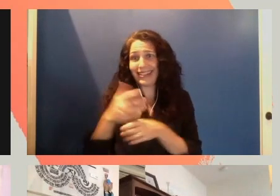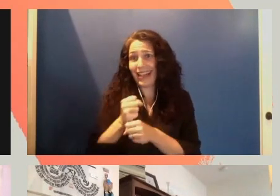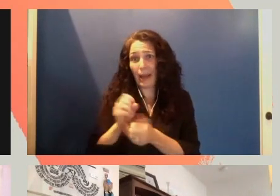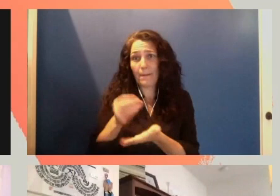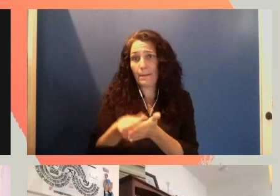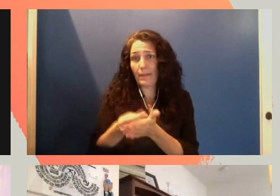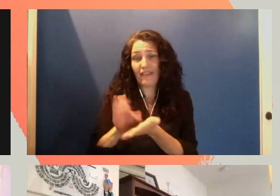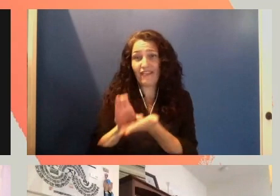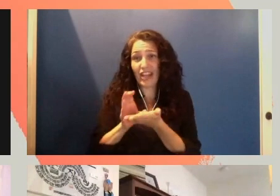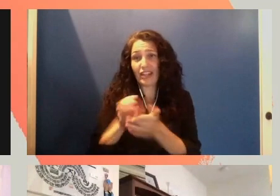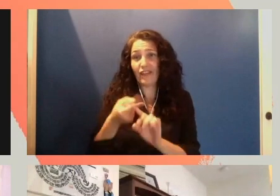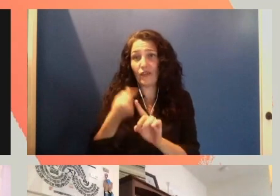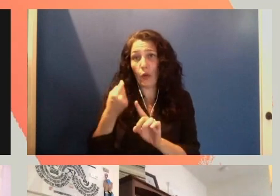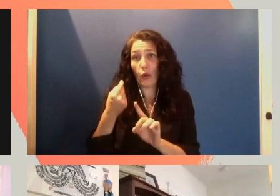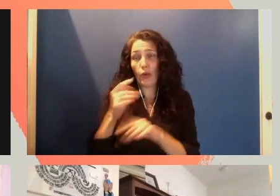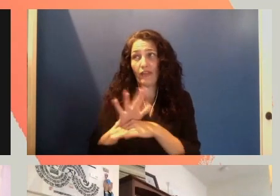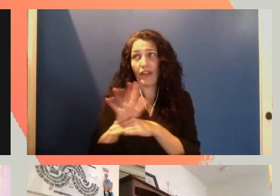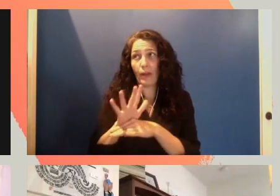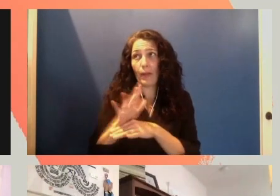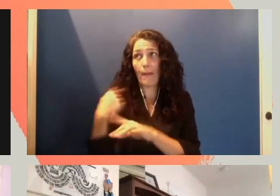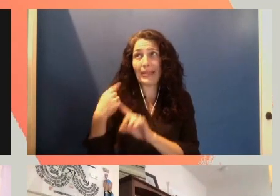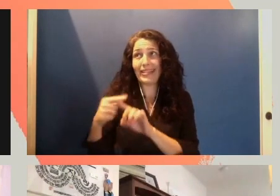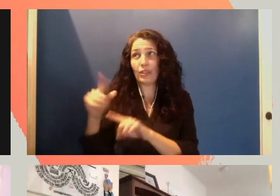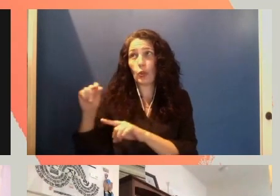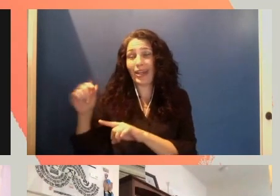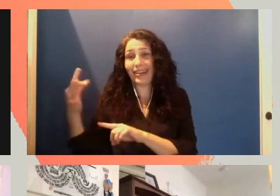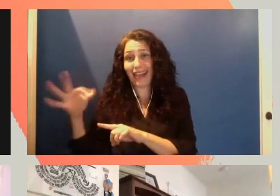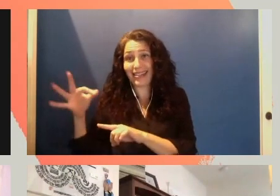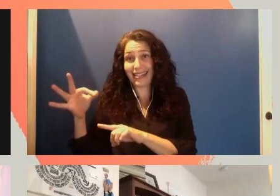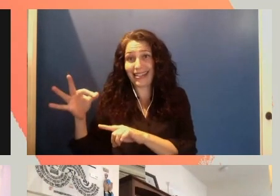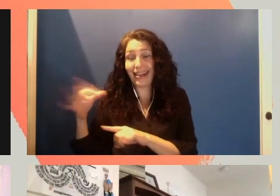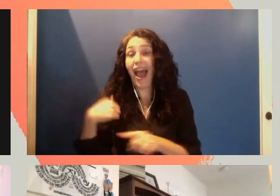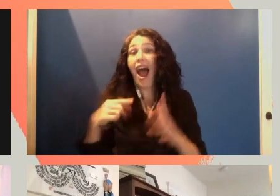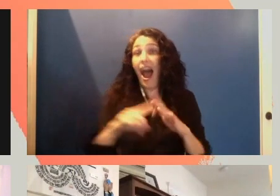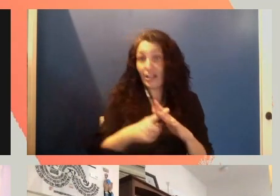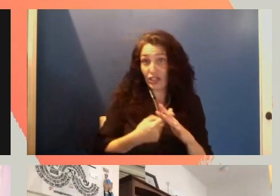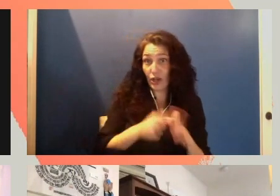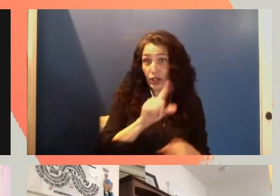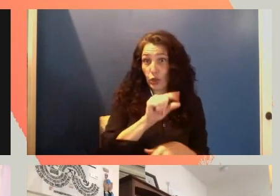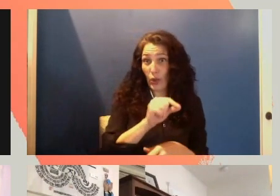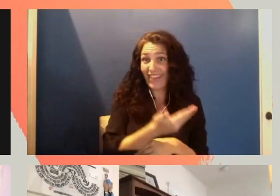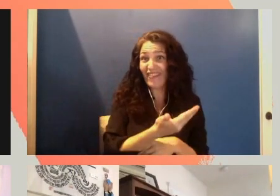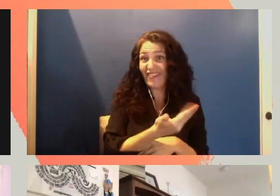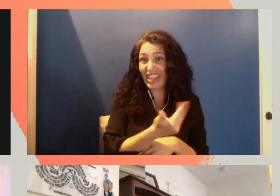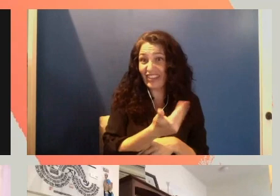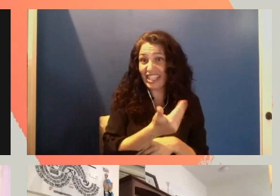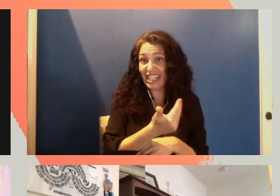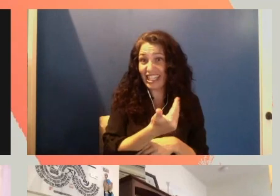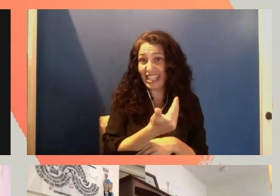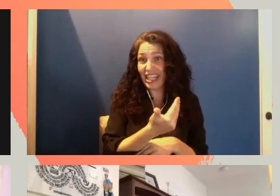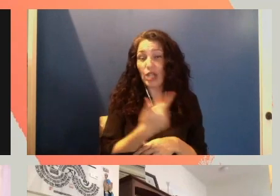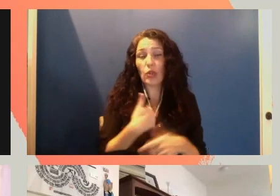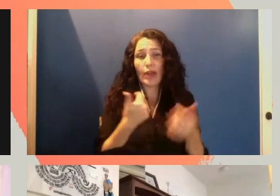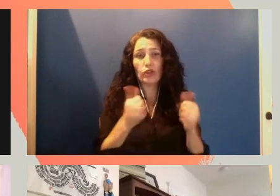and I started in 2015. So so much of it was just me trying to show up authentically in spaces knowing